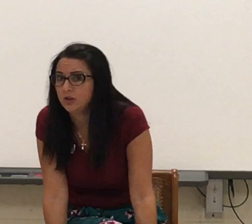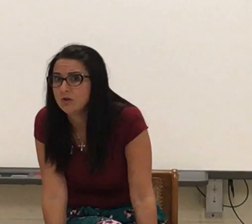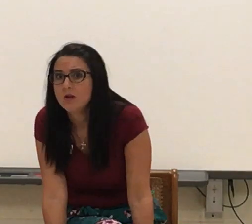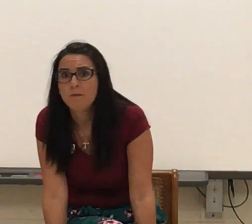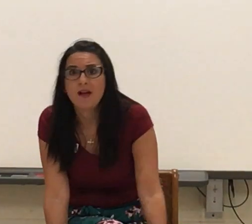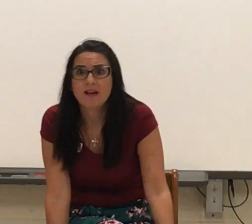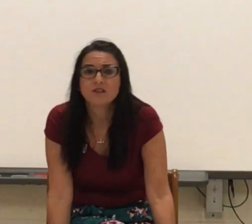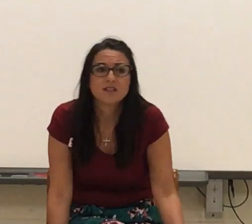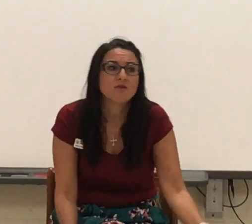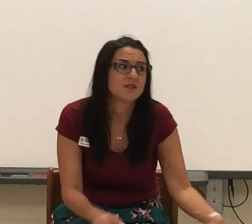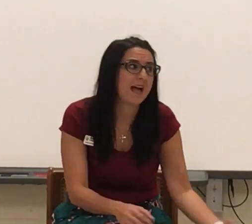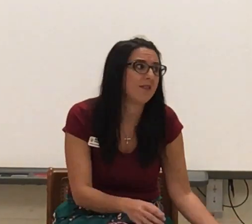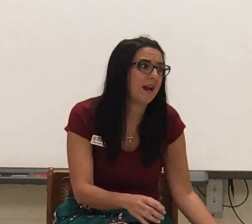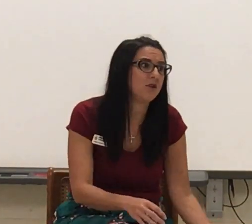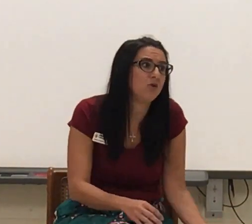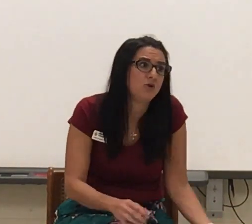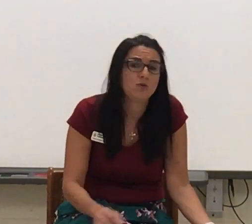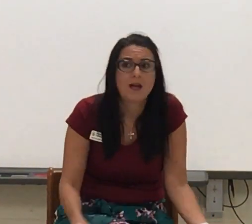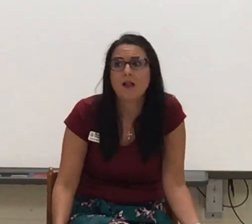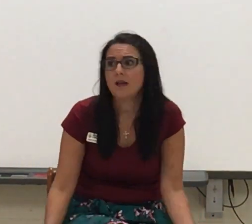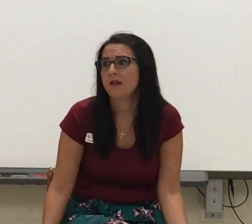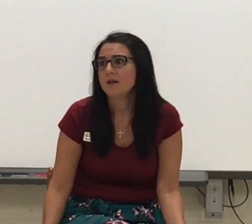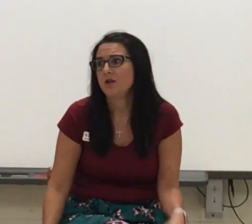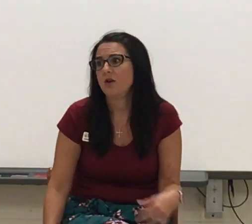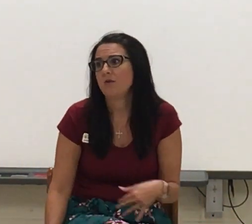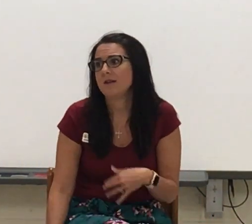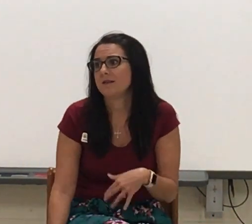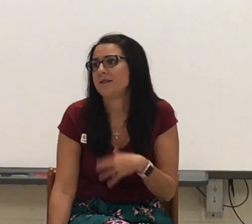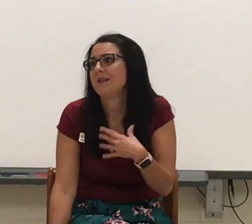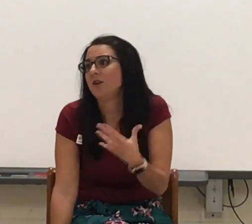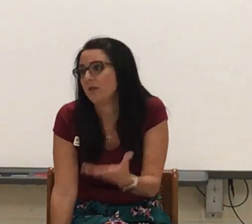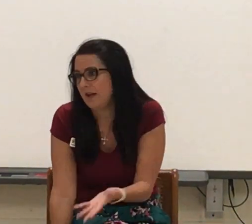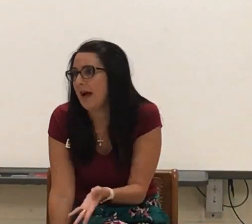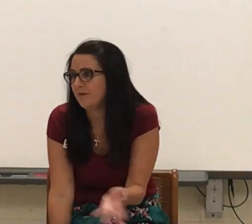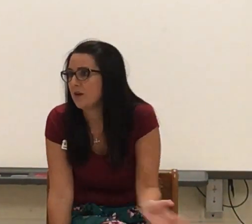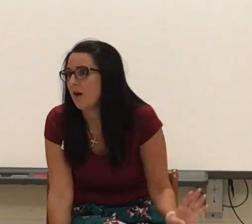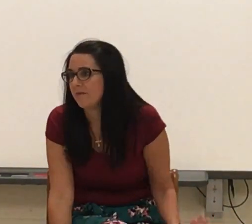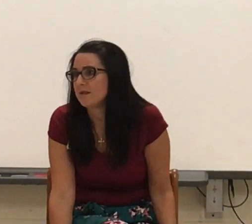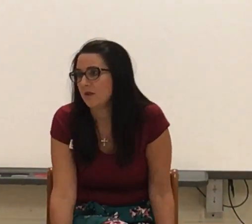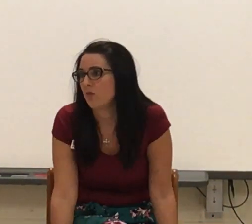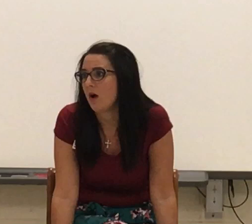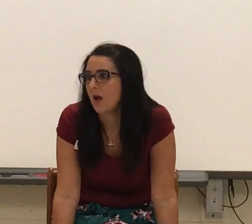to tell you, but every single sign that I use to tell it, you don't necessarily have to know every single one, as long as you understand the message. Eventually you will understand